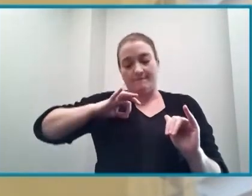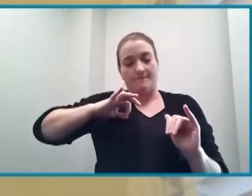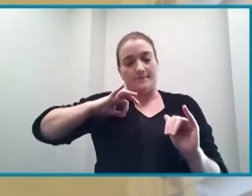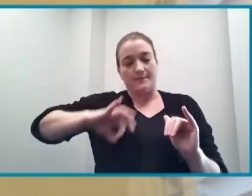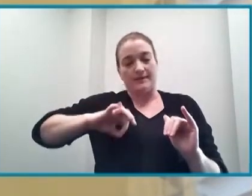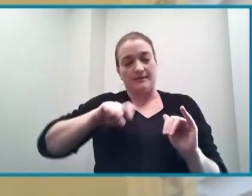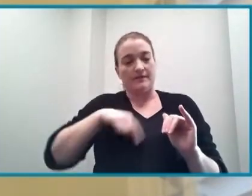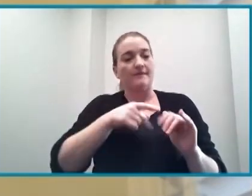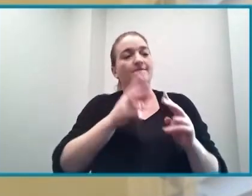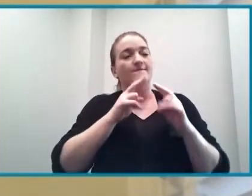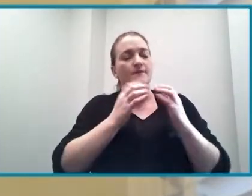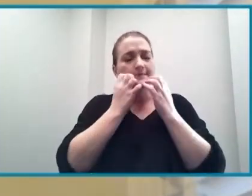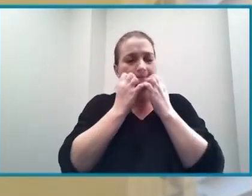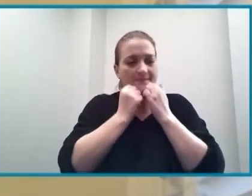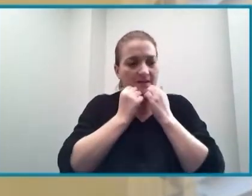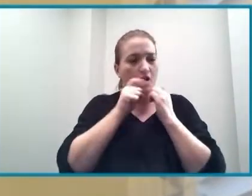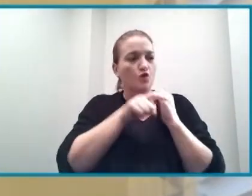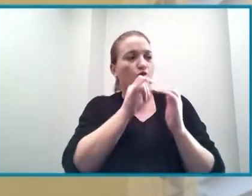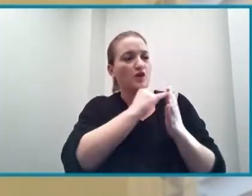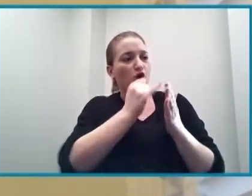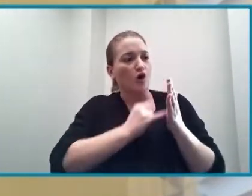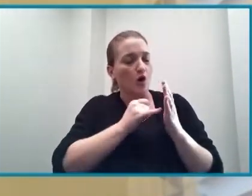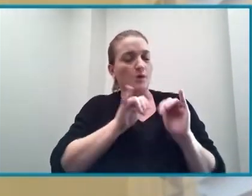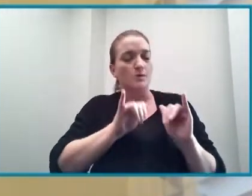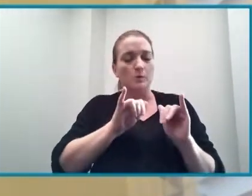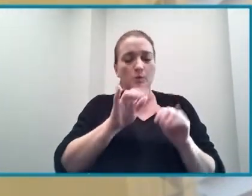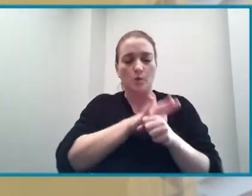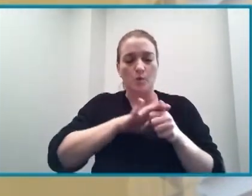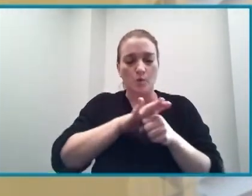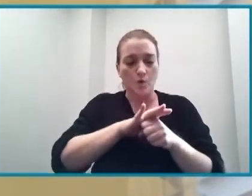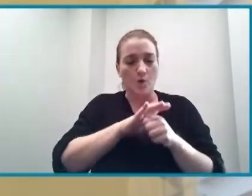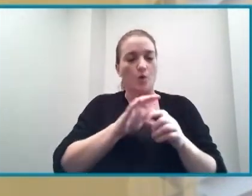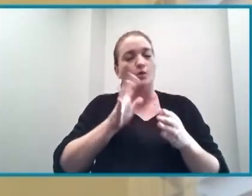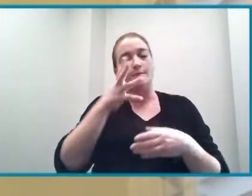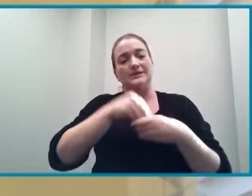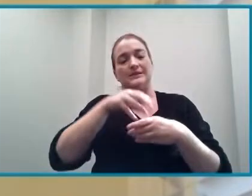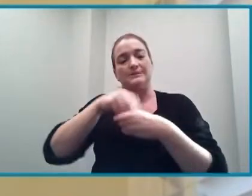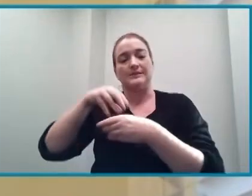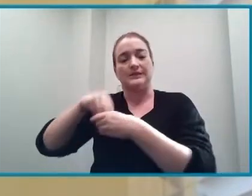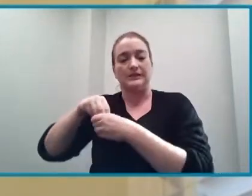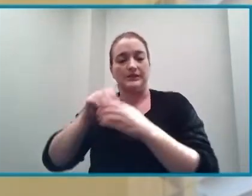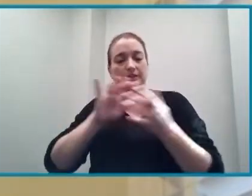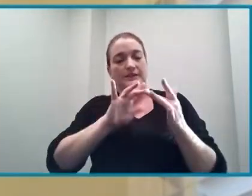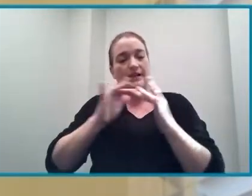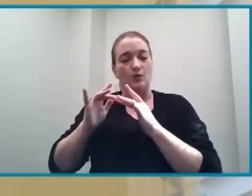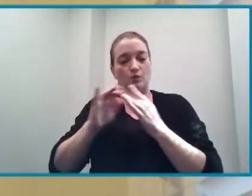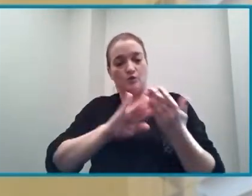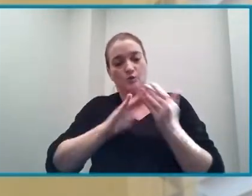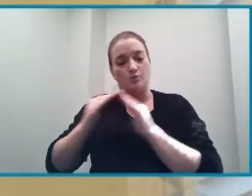and impact of the arts across local participating networks and communities. So with those in mind,